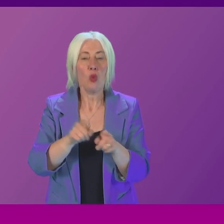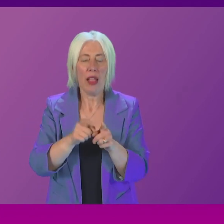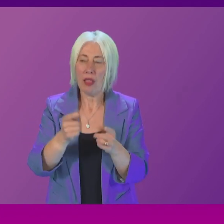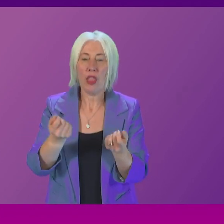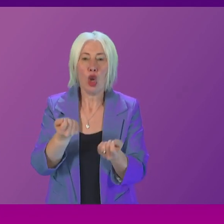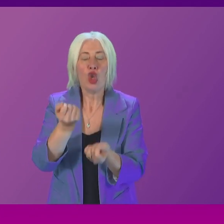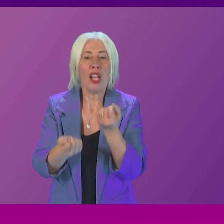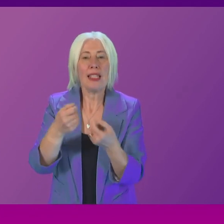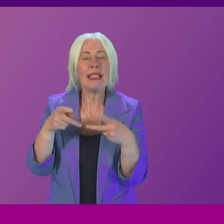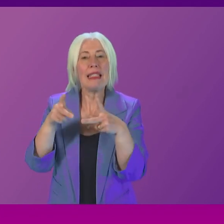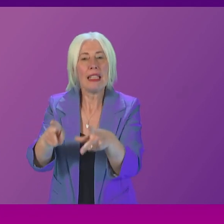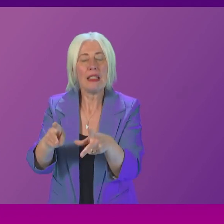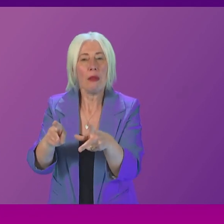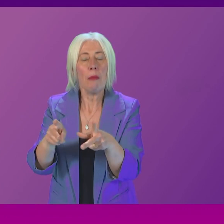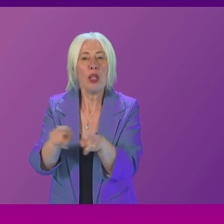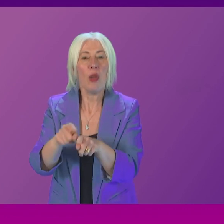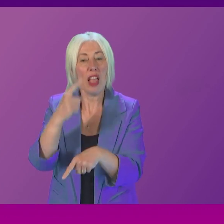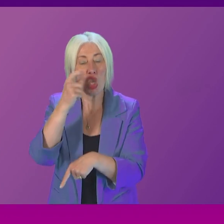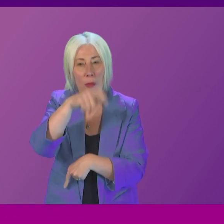I am happy to send her that information, although, of course, she might have seen it already.